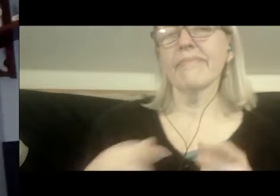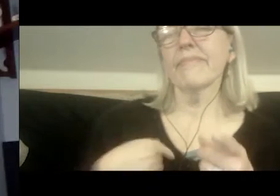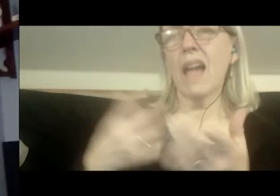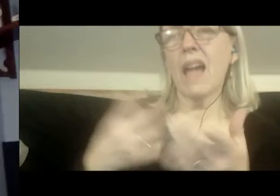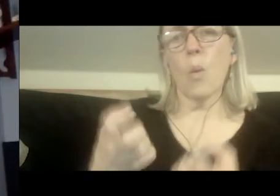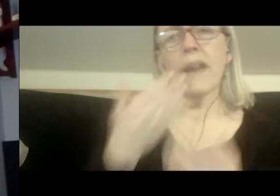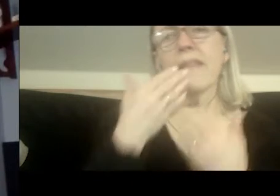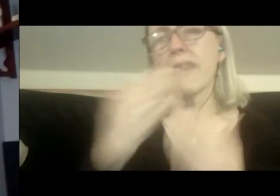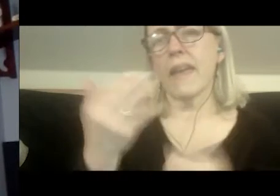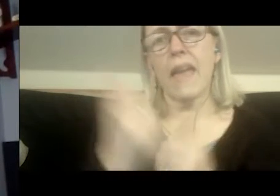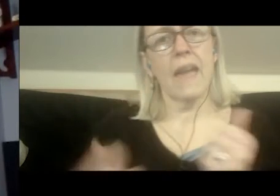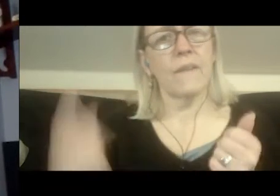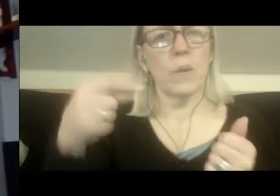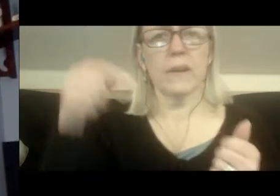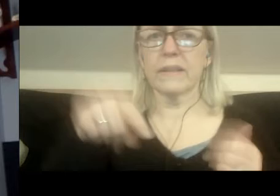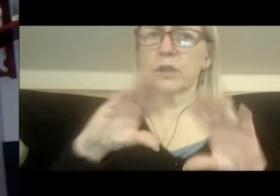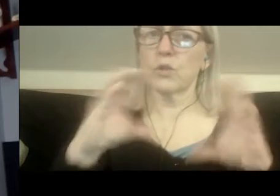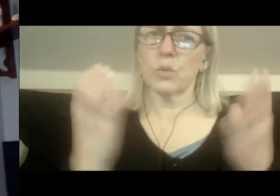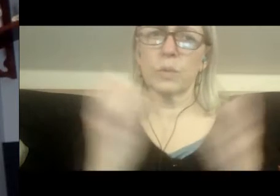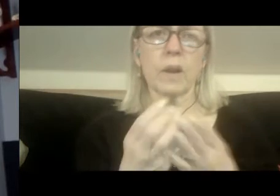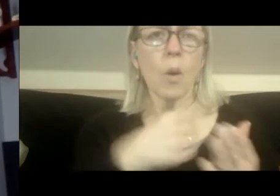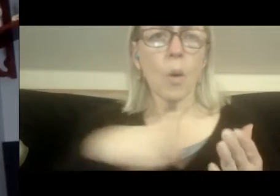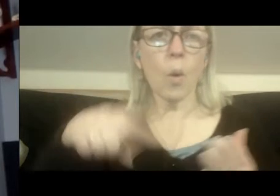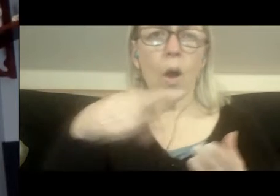Hi, my name is Lori Nascimento and I've been at Brown for 15 years.